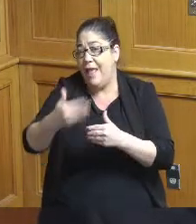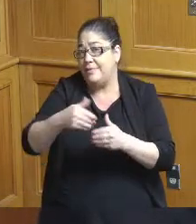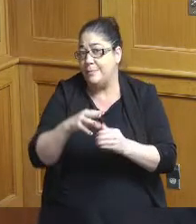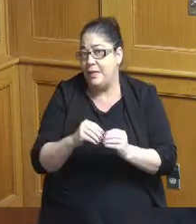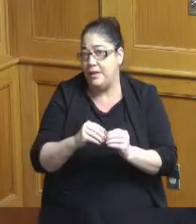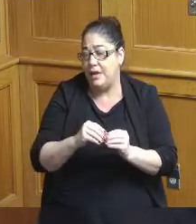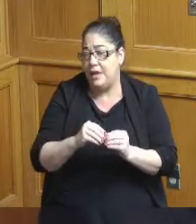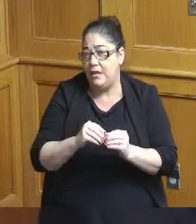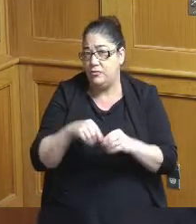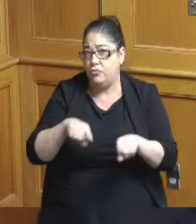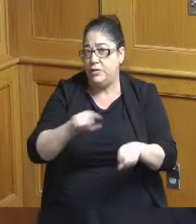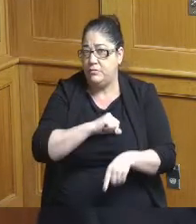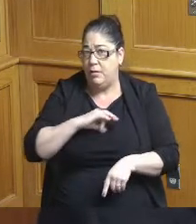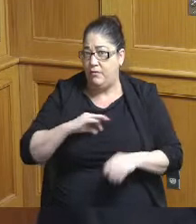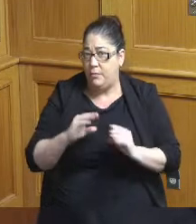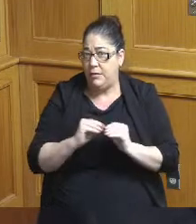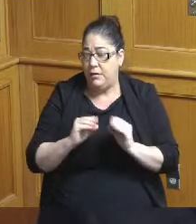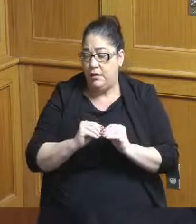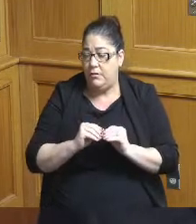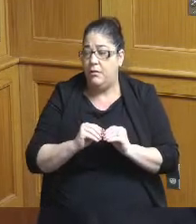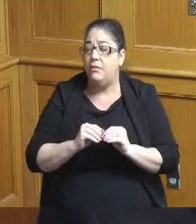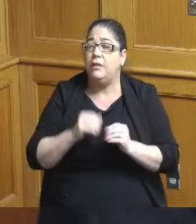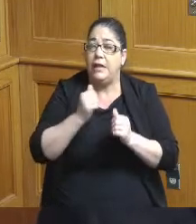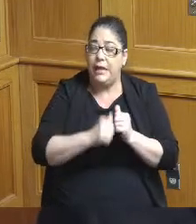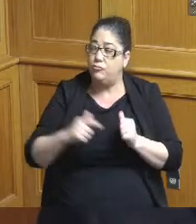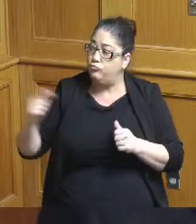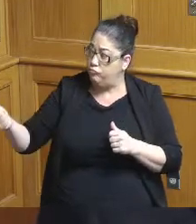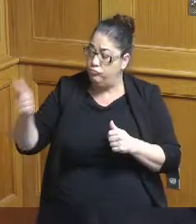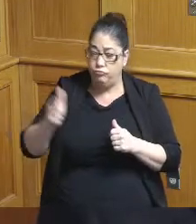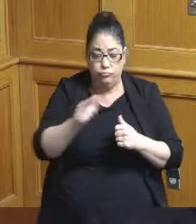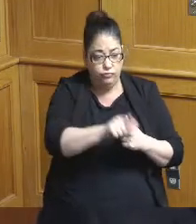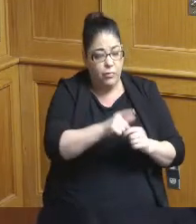as you said Madam President give each Commissioner the opportunity to go into a little bit more depth